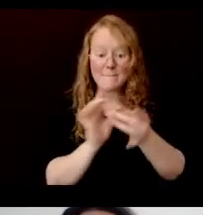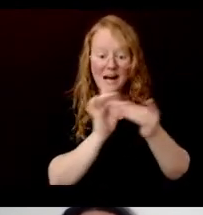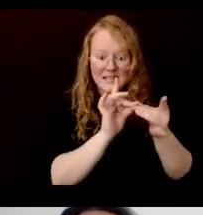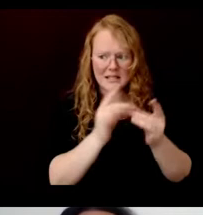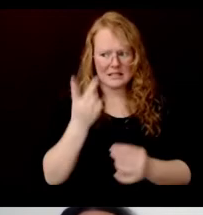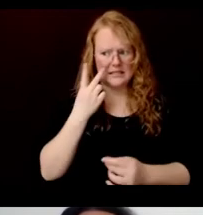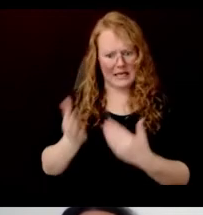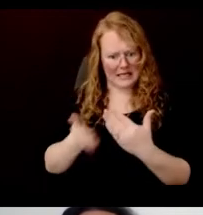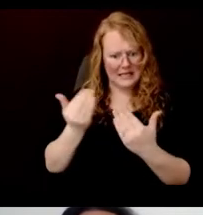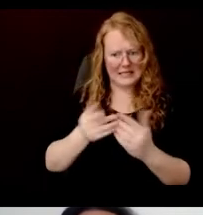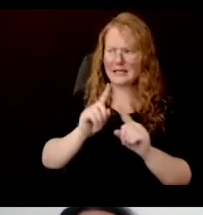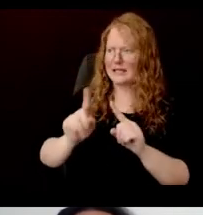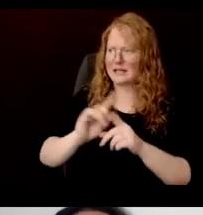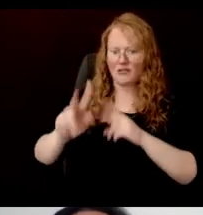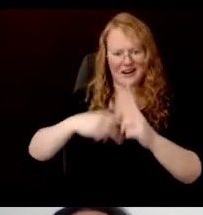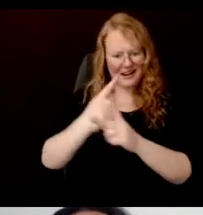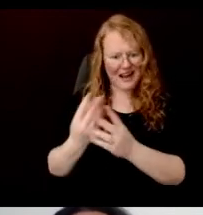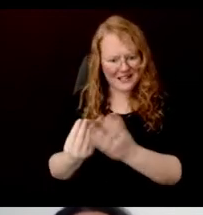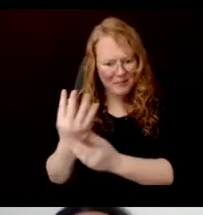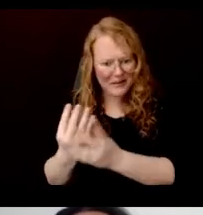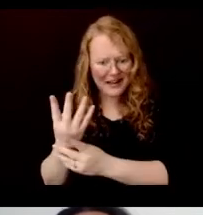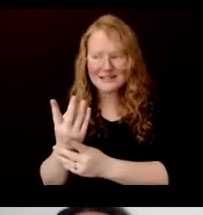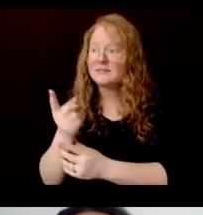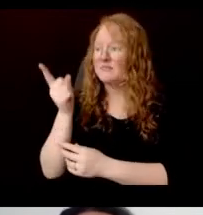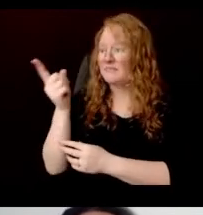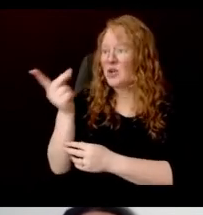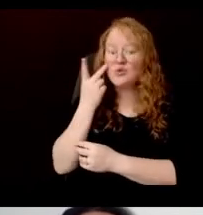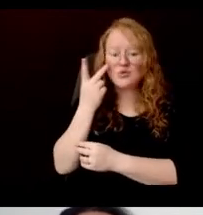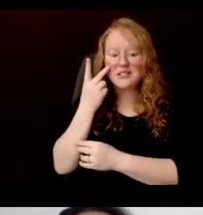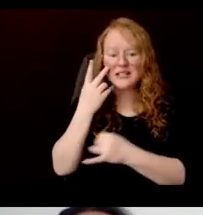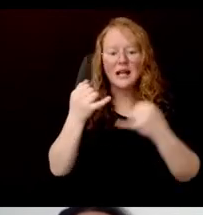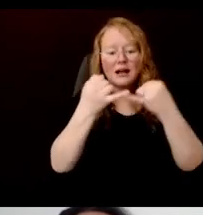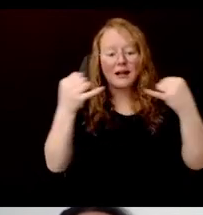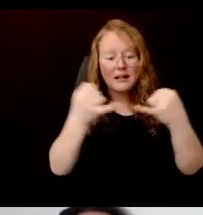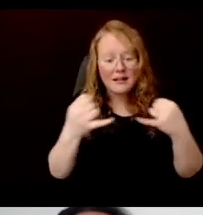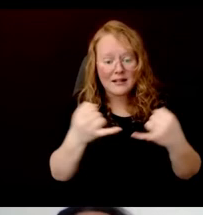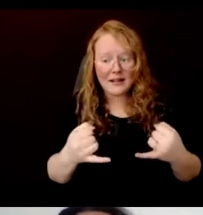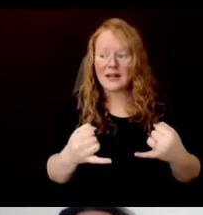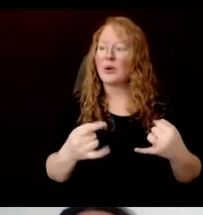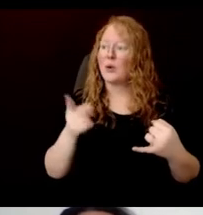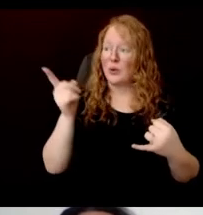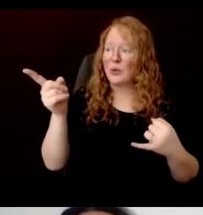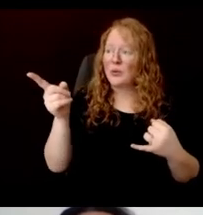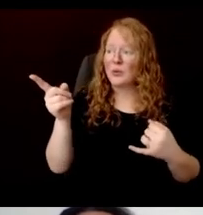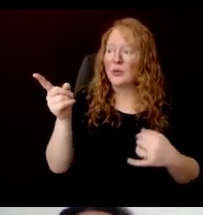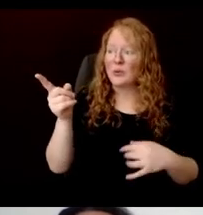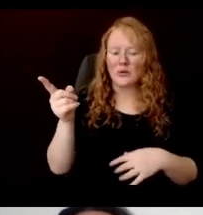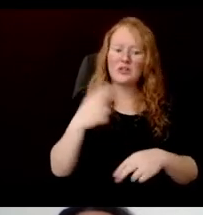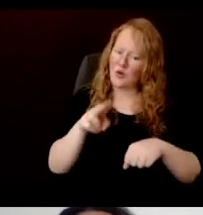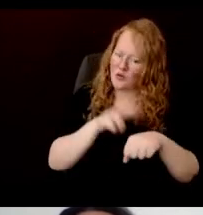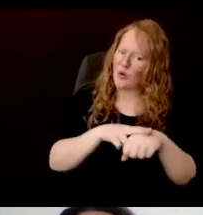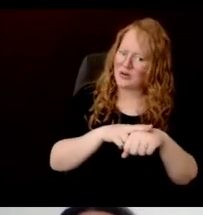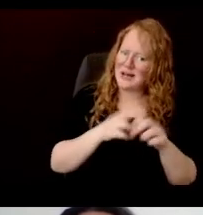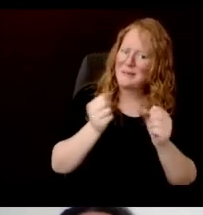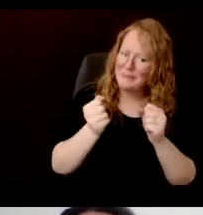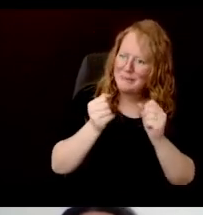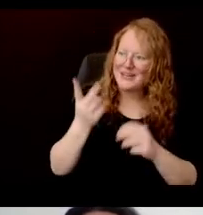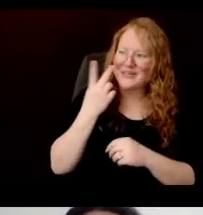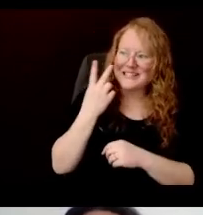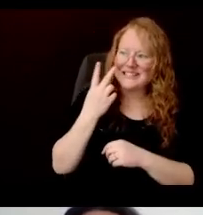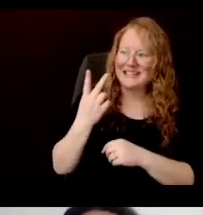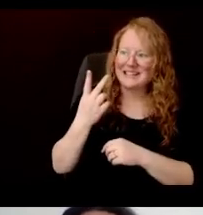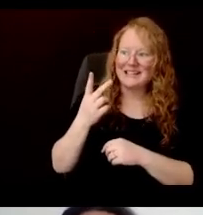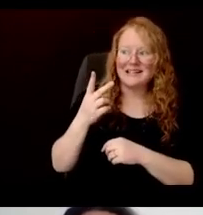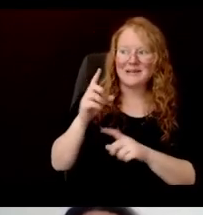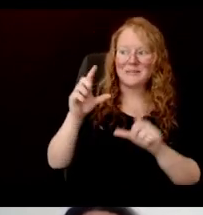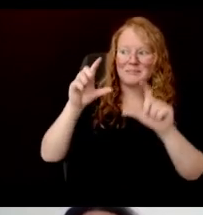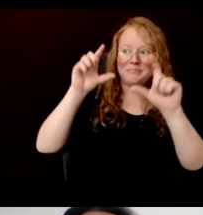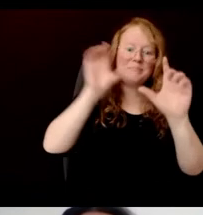As you can see here, those linear parallel bands that are seen in many of the insets shown on this slide.